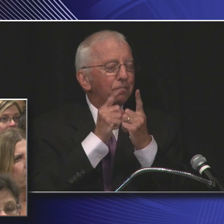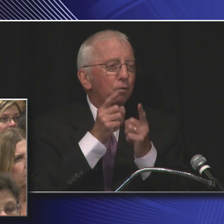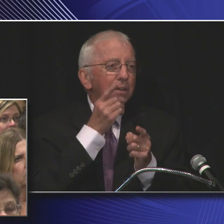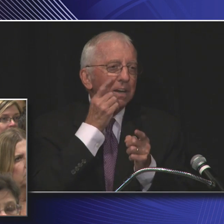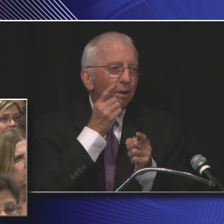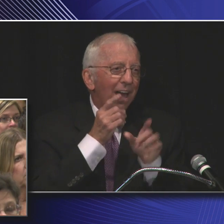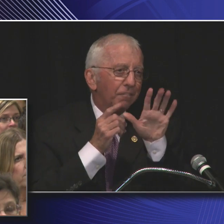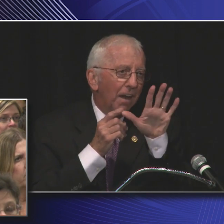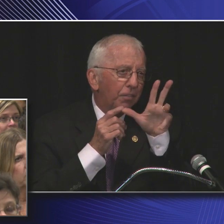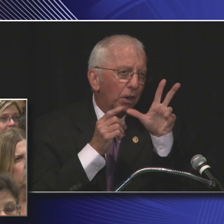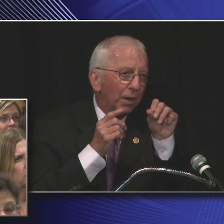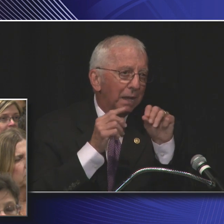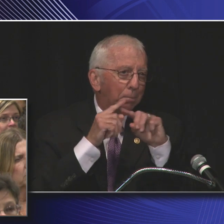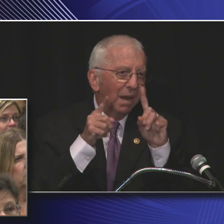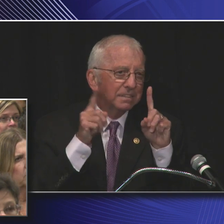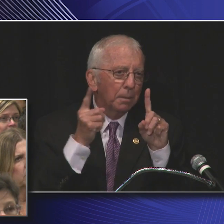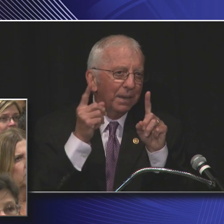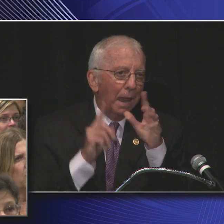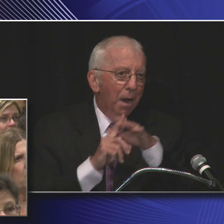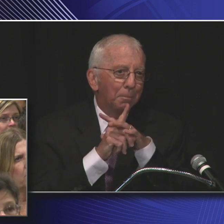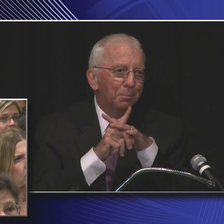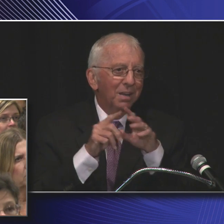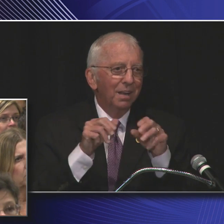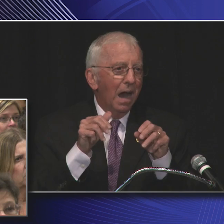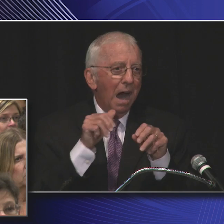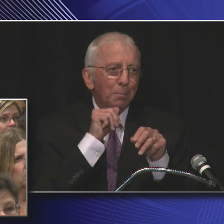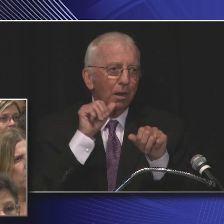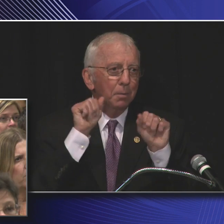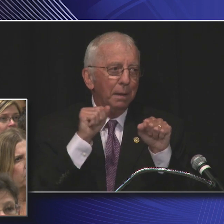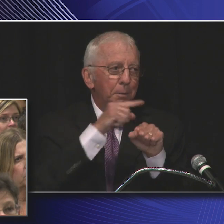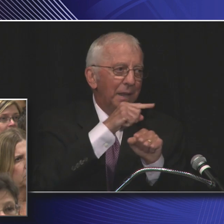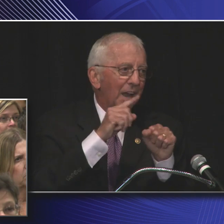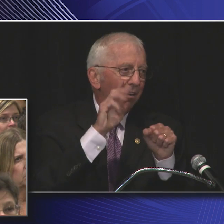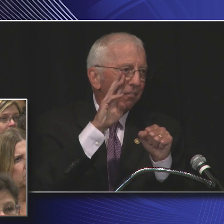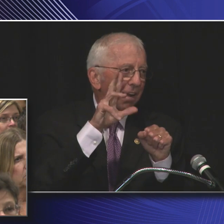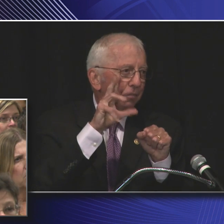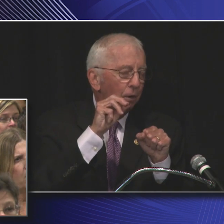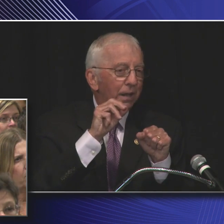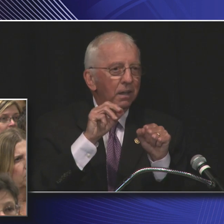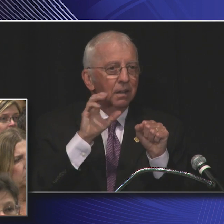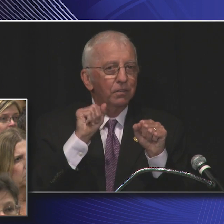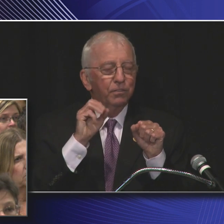for dinner at 5:30, but something came up. I'm not going to be able to be there at 5:30.